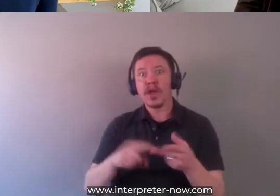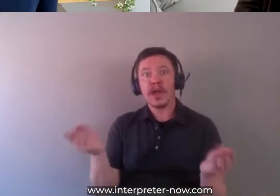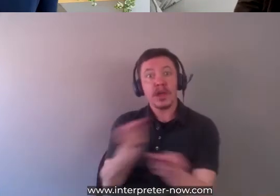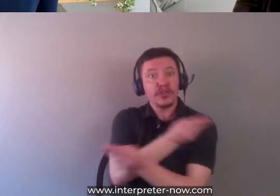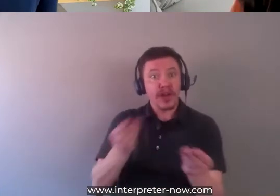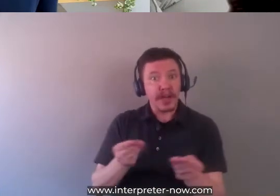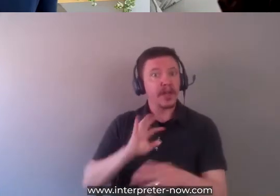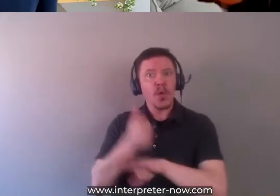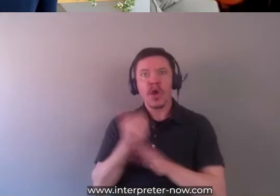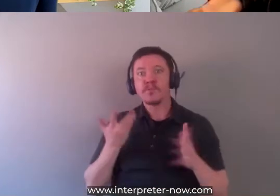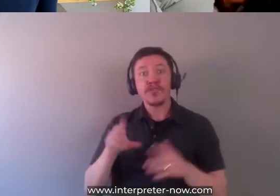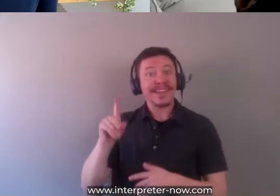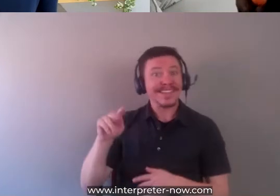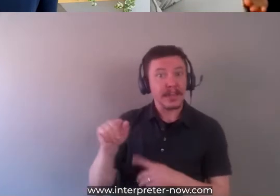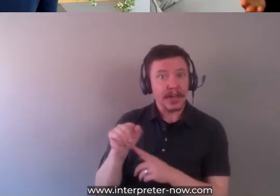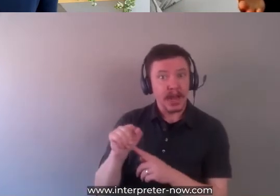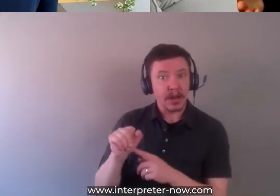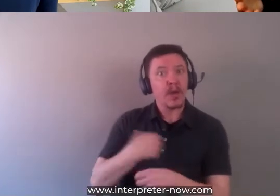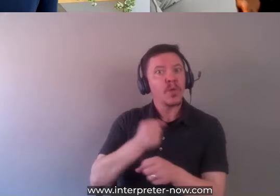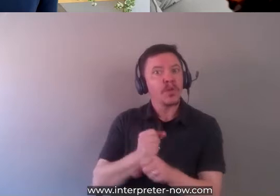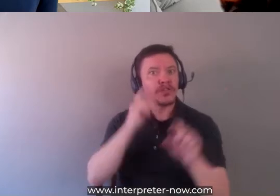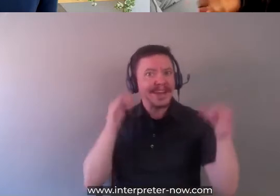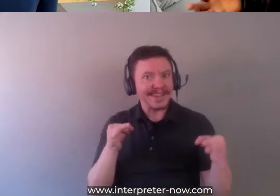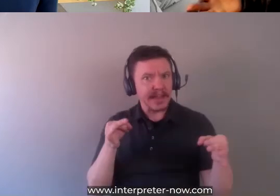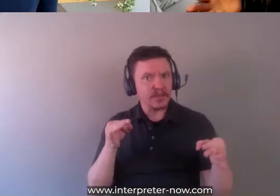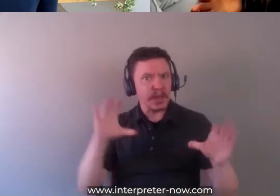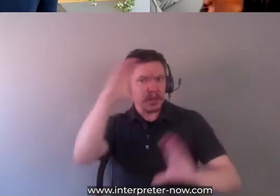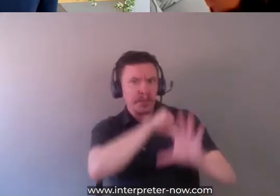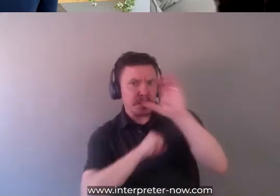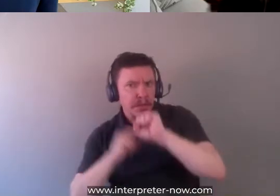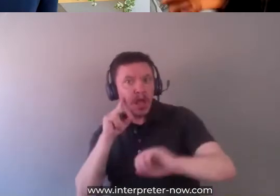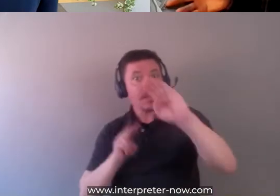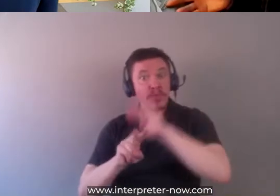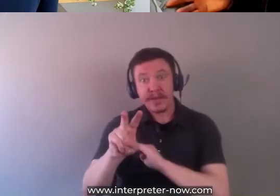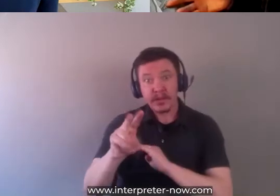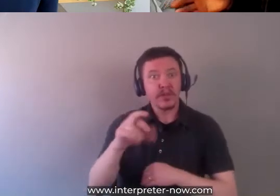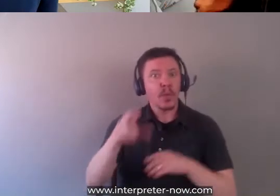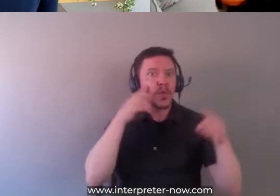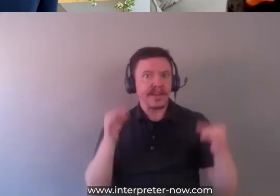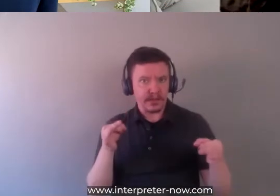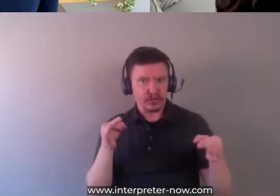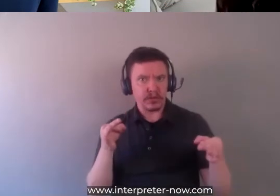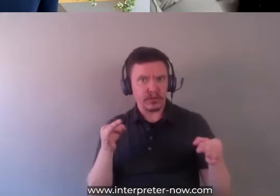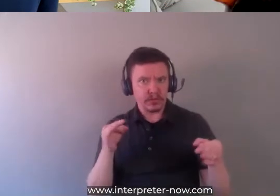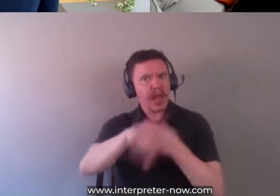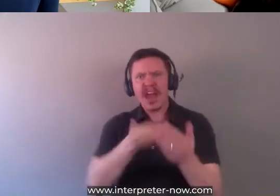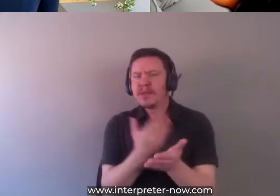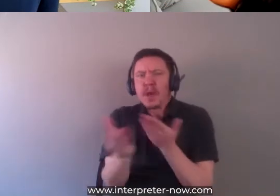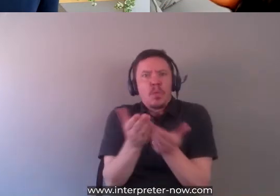data, in order to make assessments, predictions, or decisions about whatever it's trying to